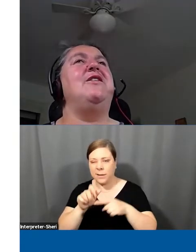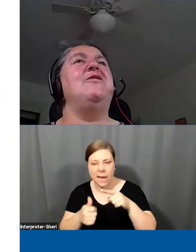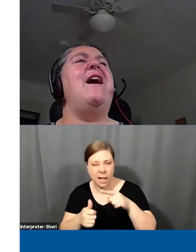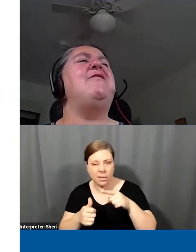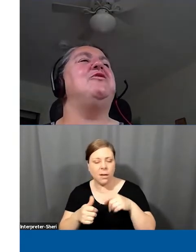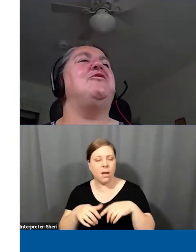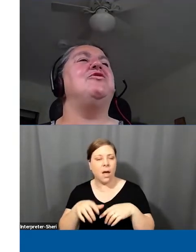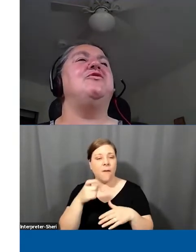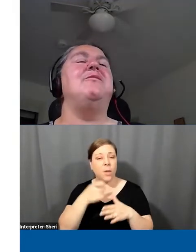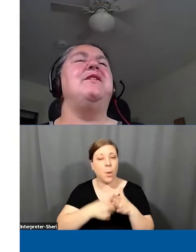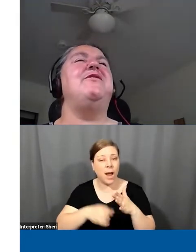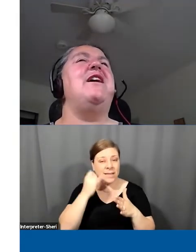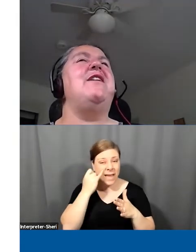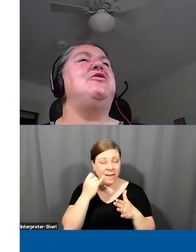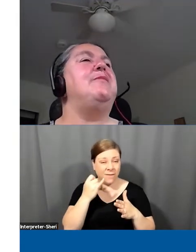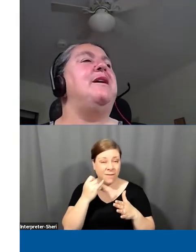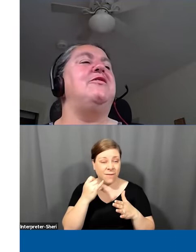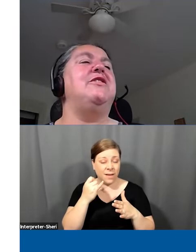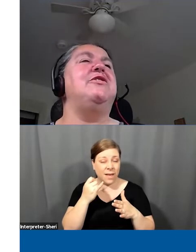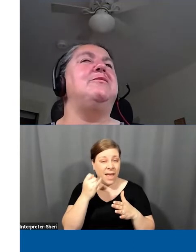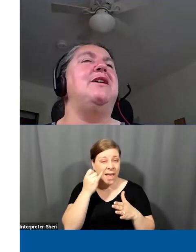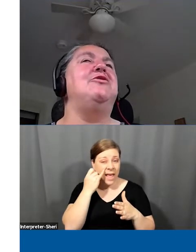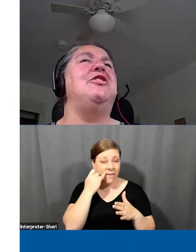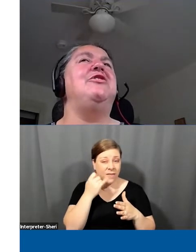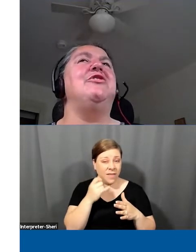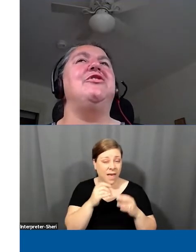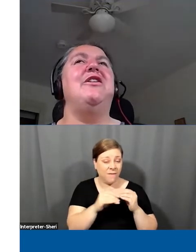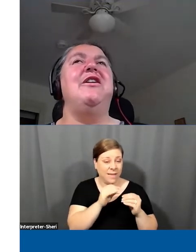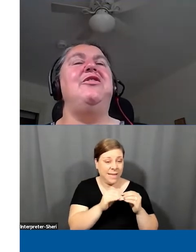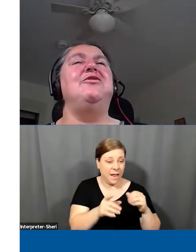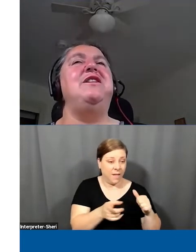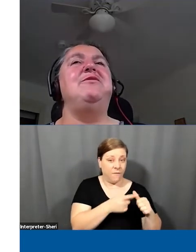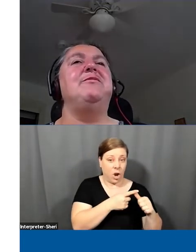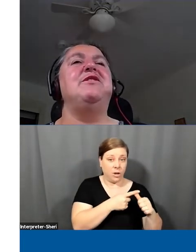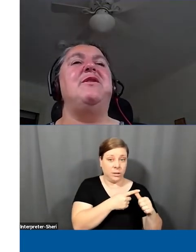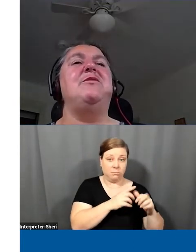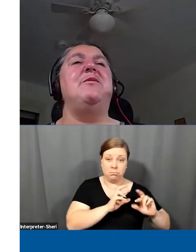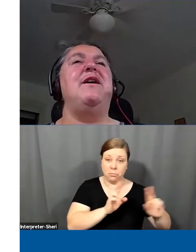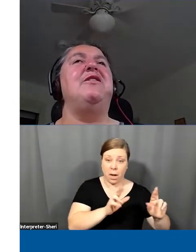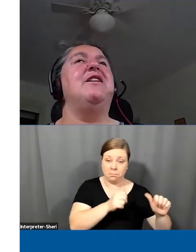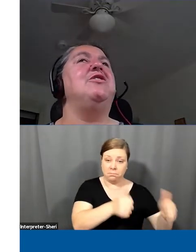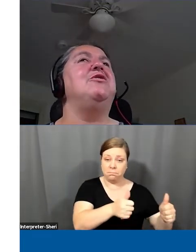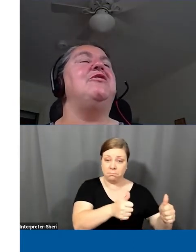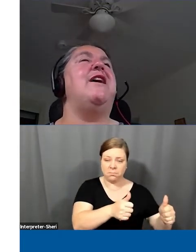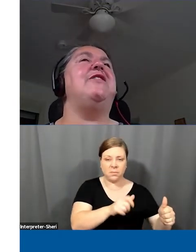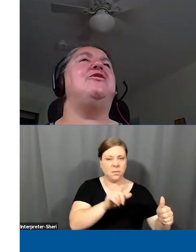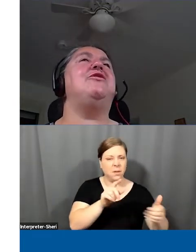They don't have to, first of all, but if they have to do minor fixes and minor changes, their team is much better prepared and can do it faster.